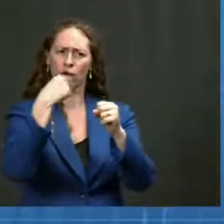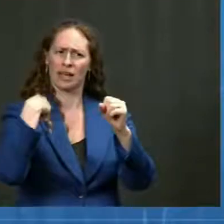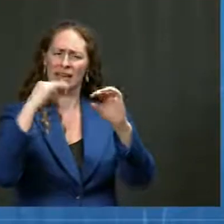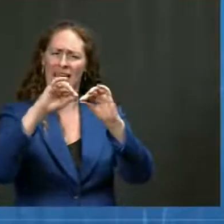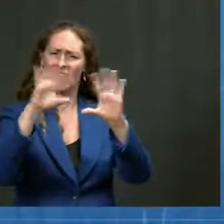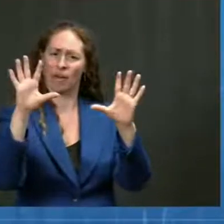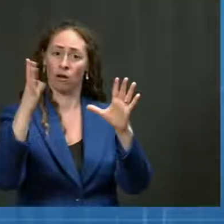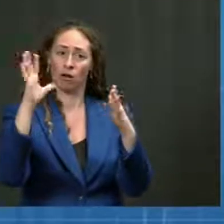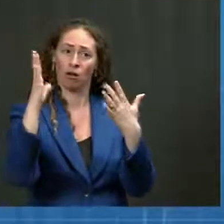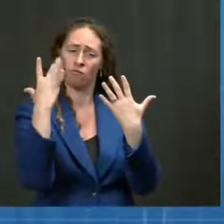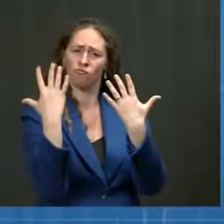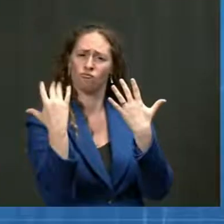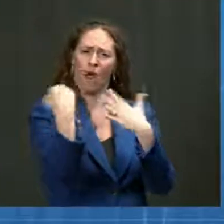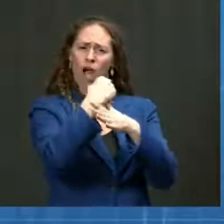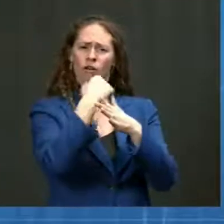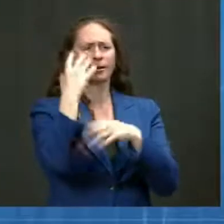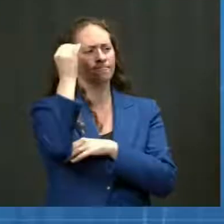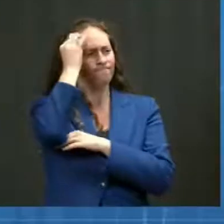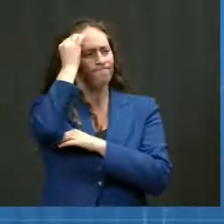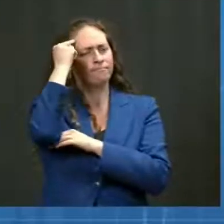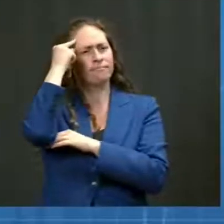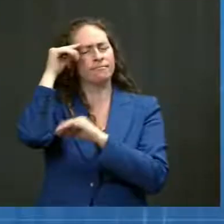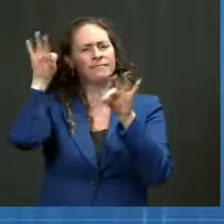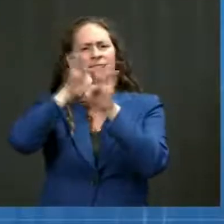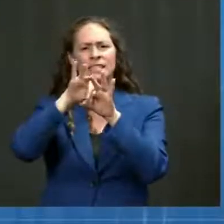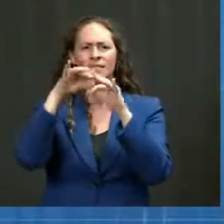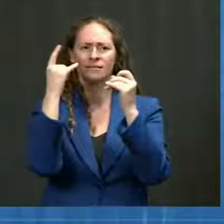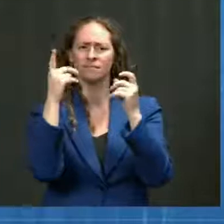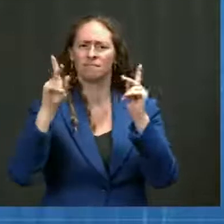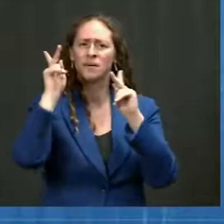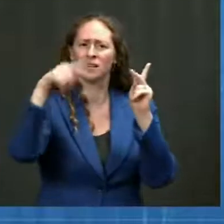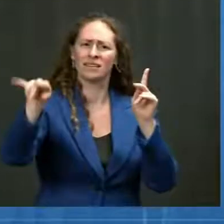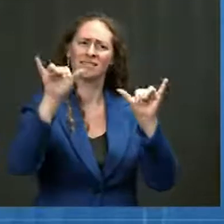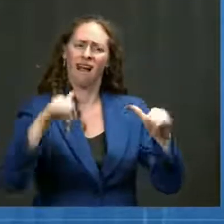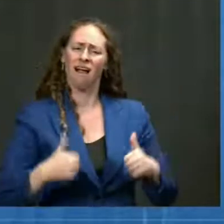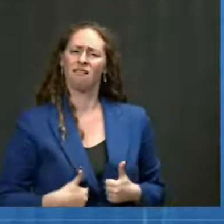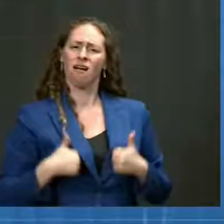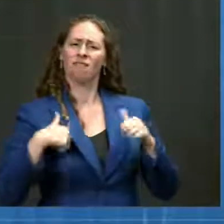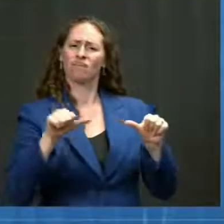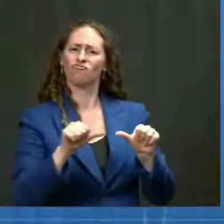TO BE CLEAR, OUR TOP PRIORITY